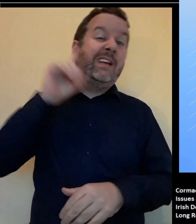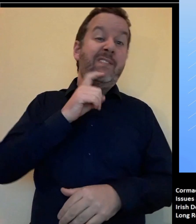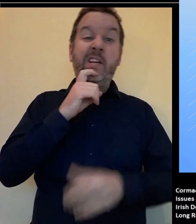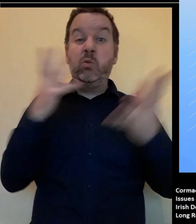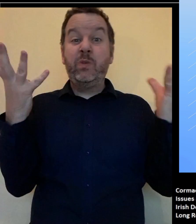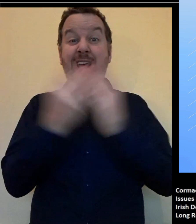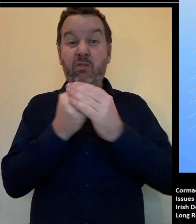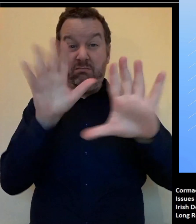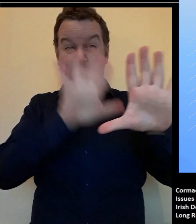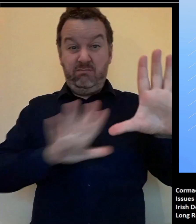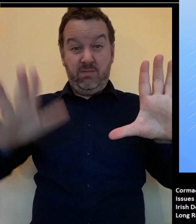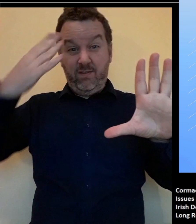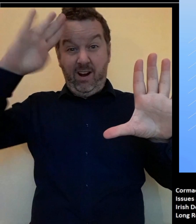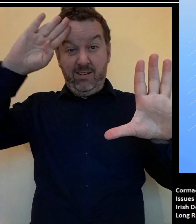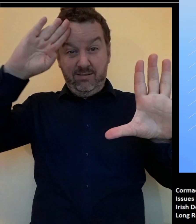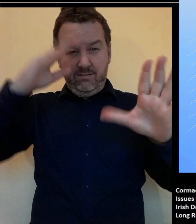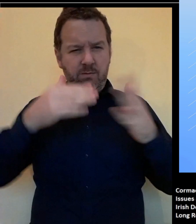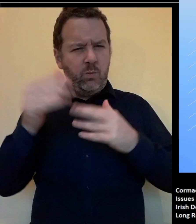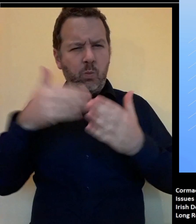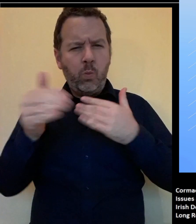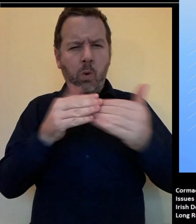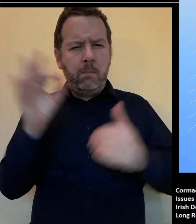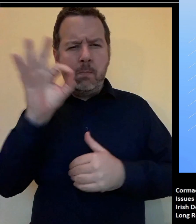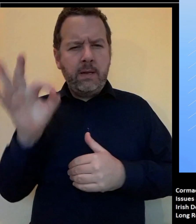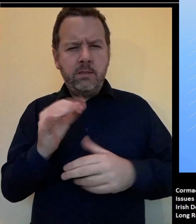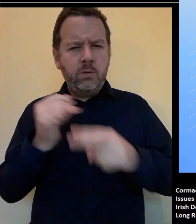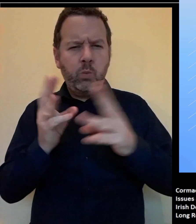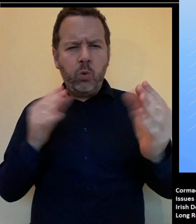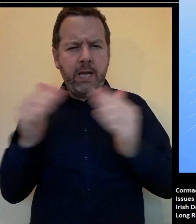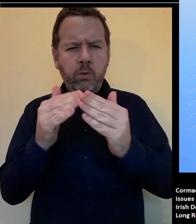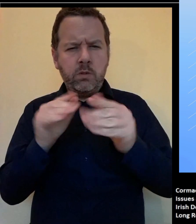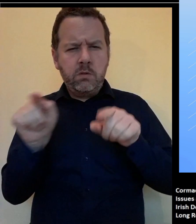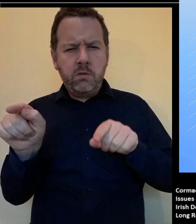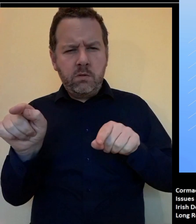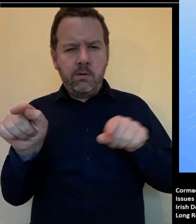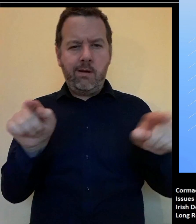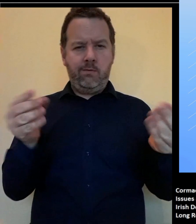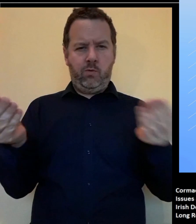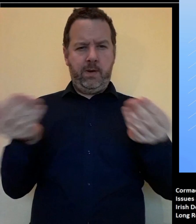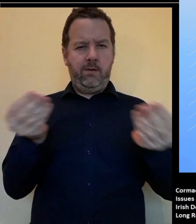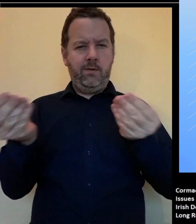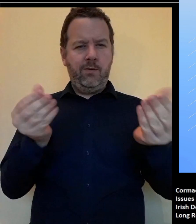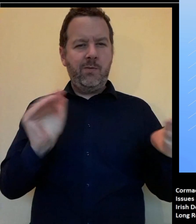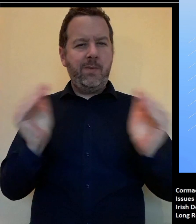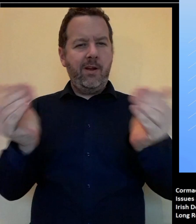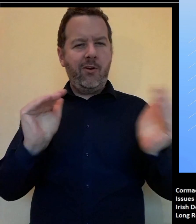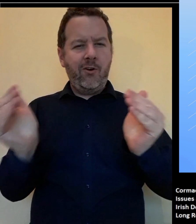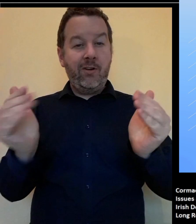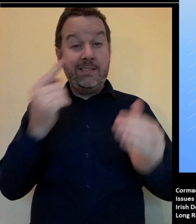and compare this to the proportion of the general population that were in workhouses.